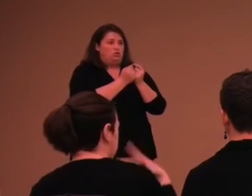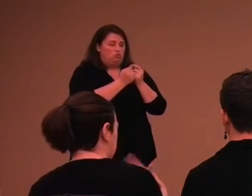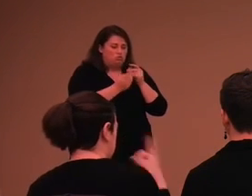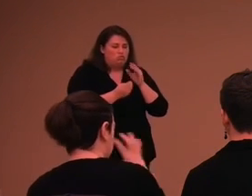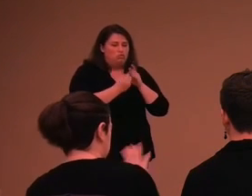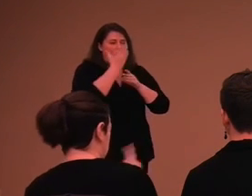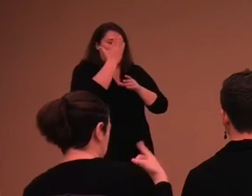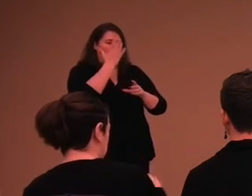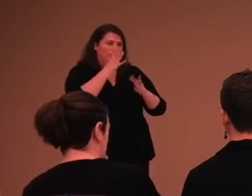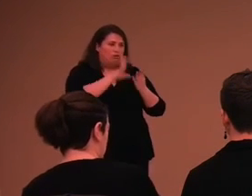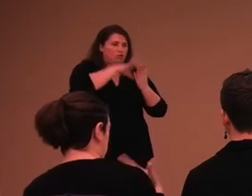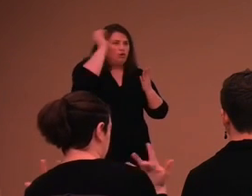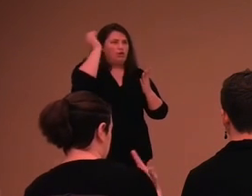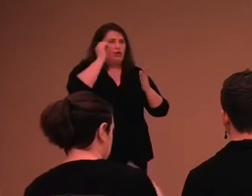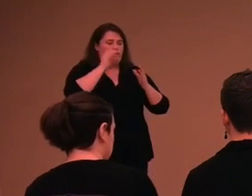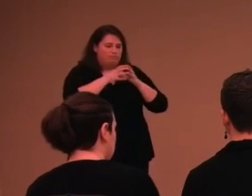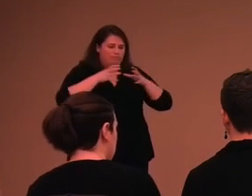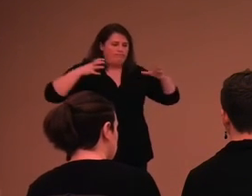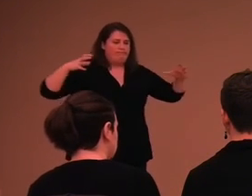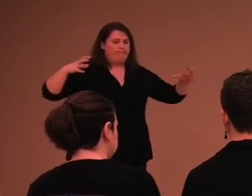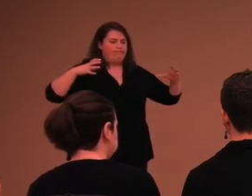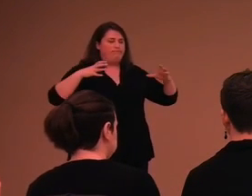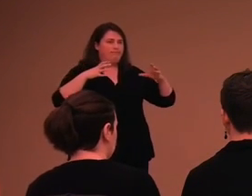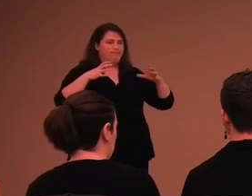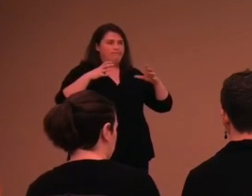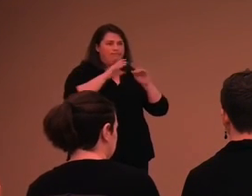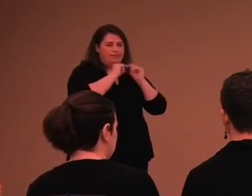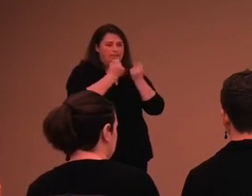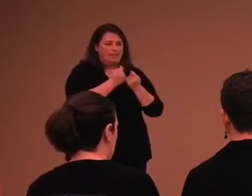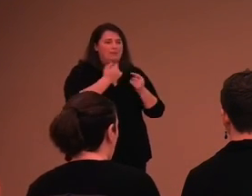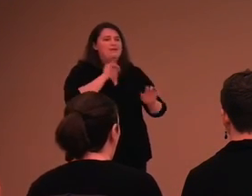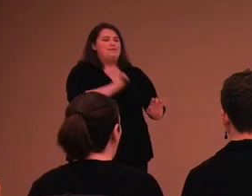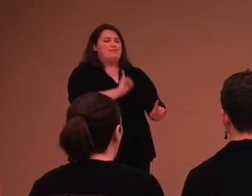Dynamic team of every step of the way we thought oh ha yes